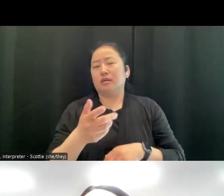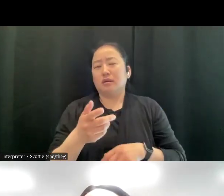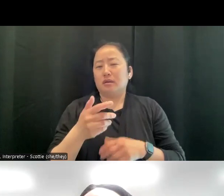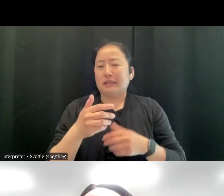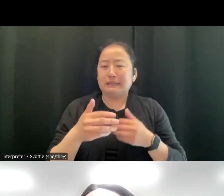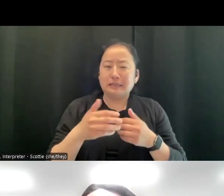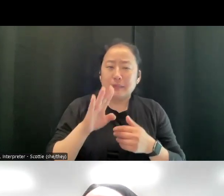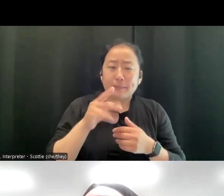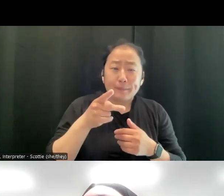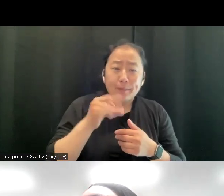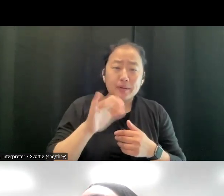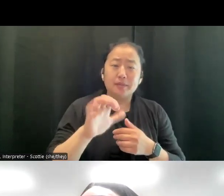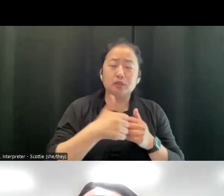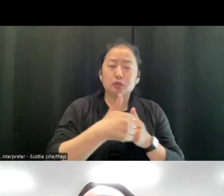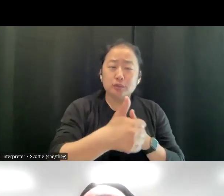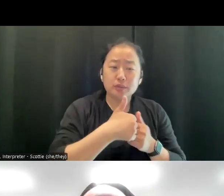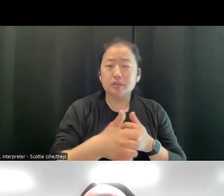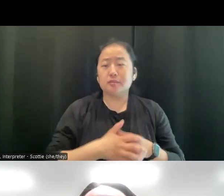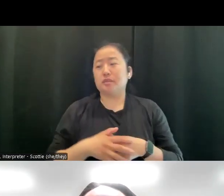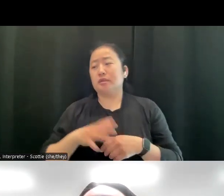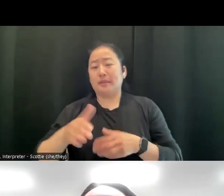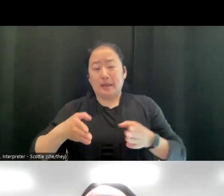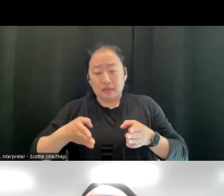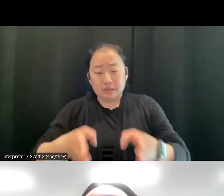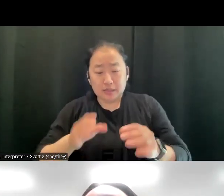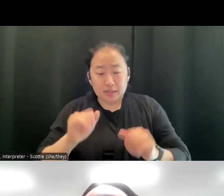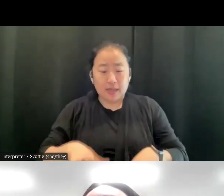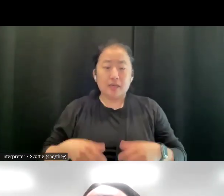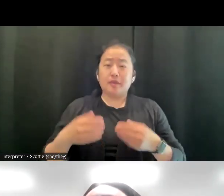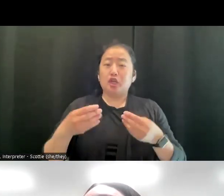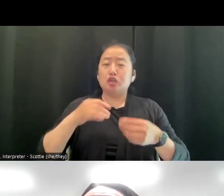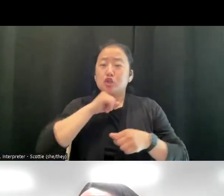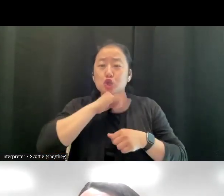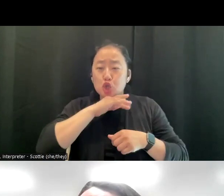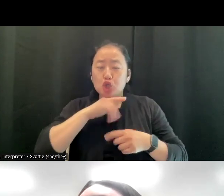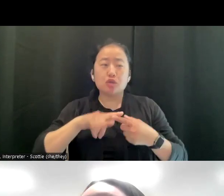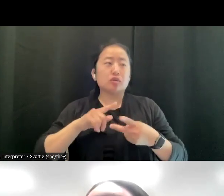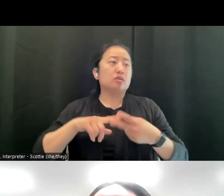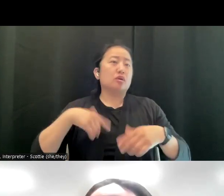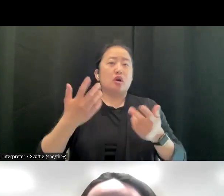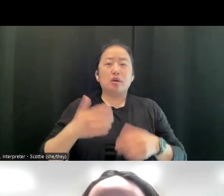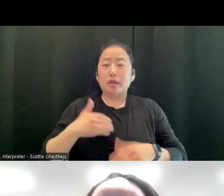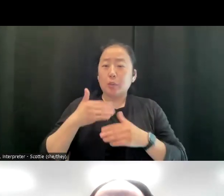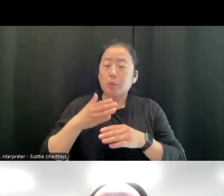does it need to be paved, it can be dirt, can it be gravel, can it be -- are wood chips okay.